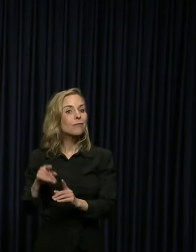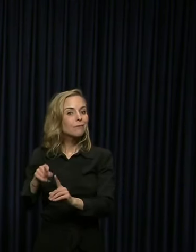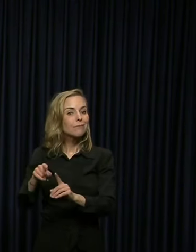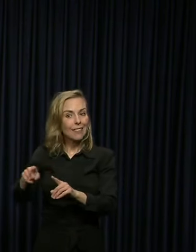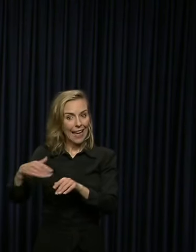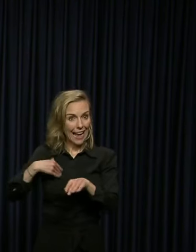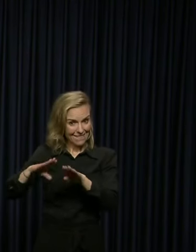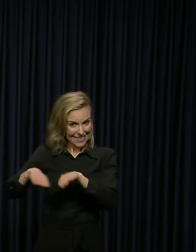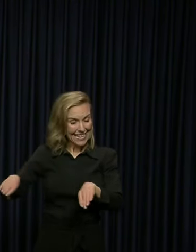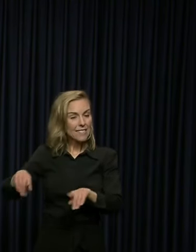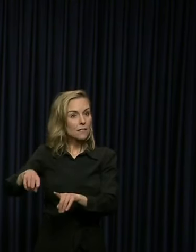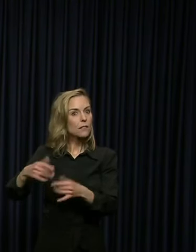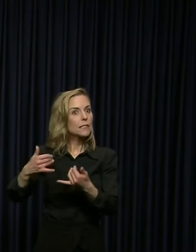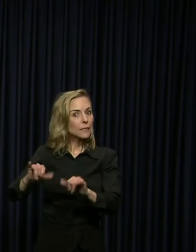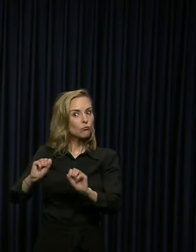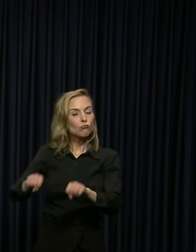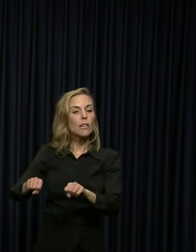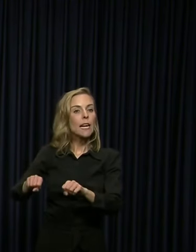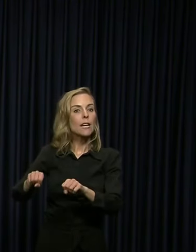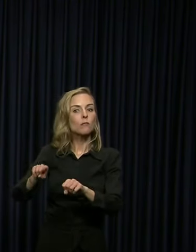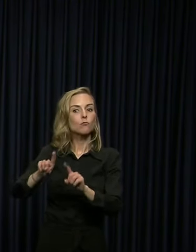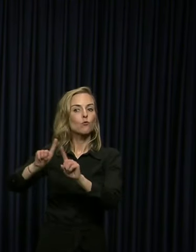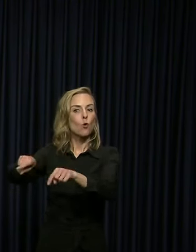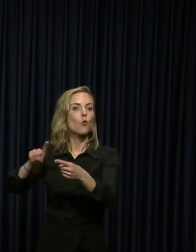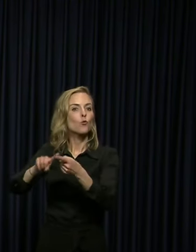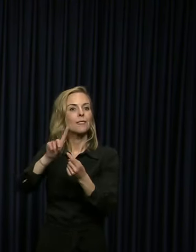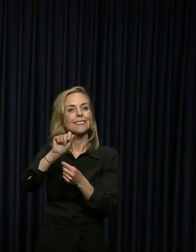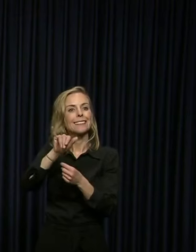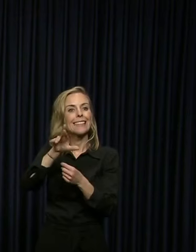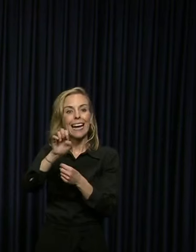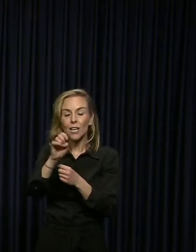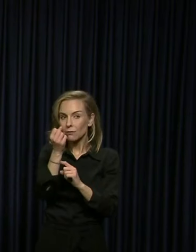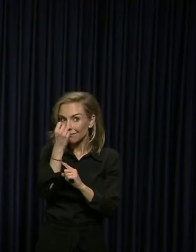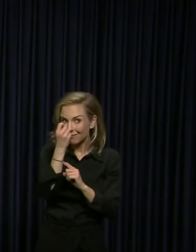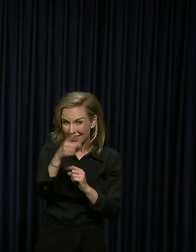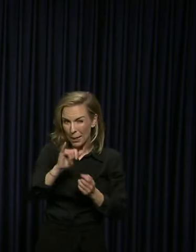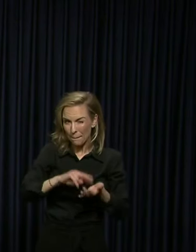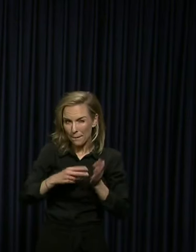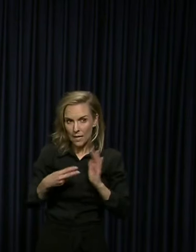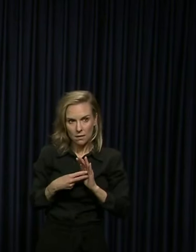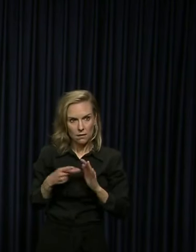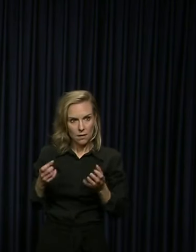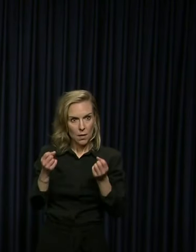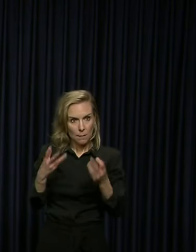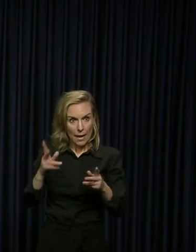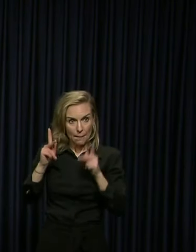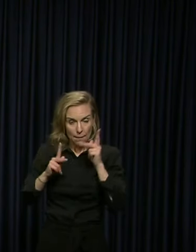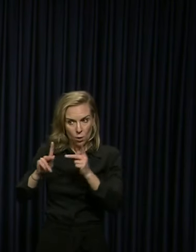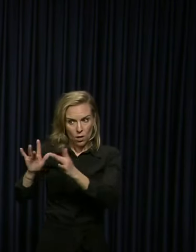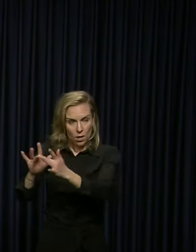WE TALKED ABOUT THE CLOTH MASKS. LY WEAR A CLOTH MASKS UNDERSTAND